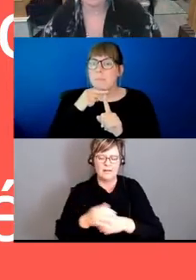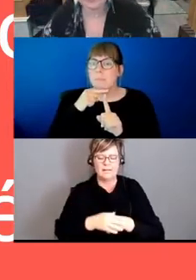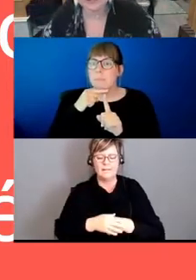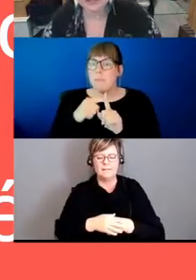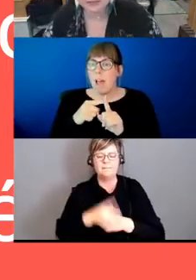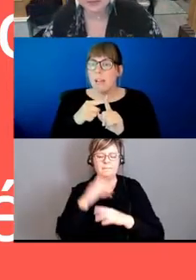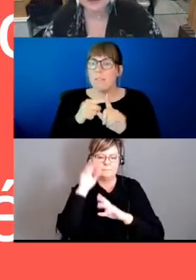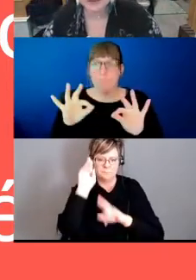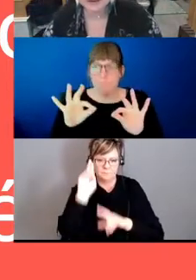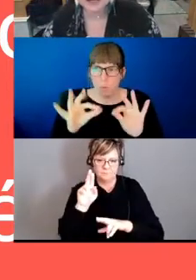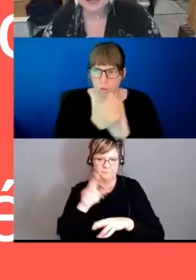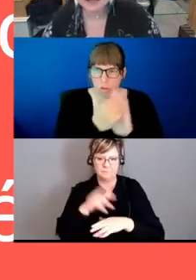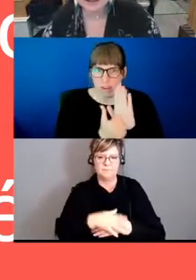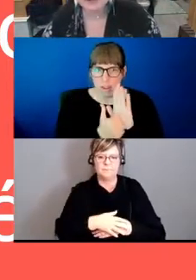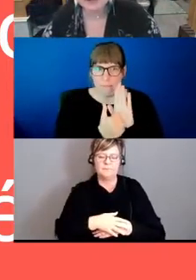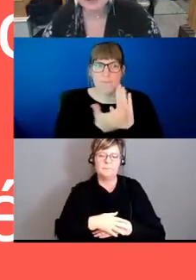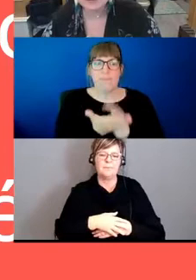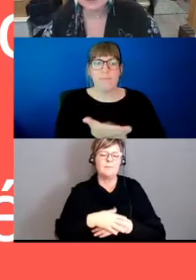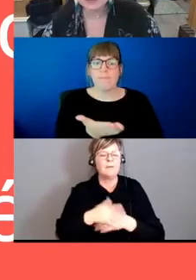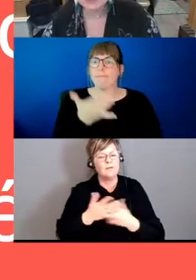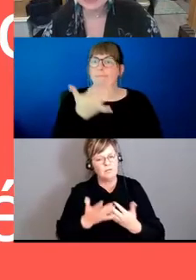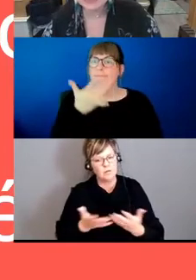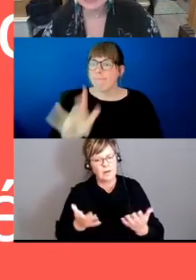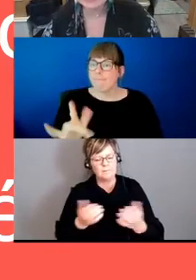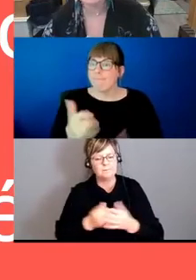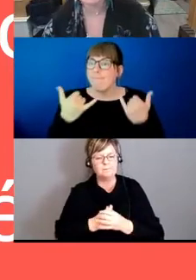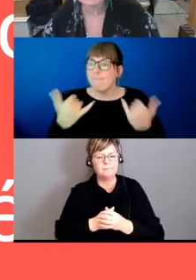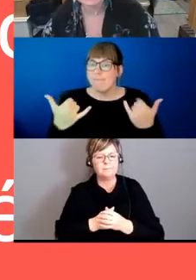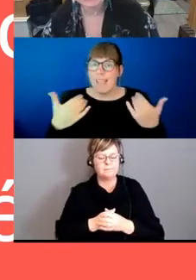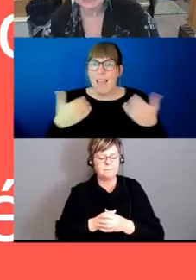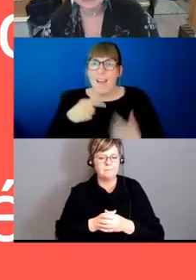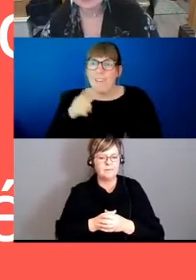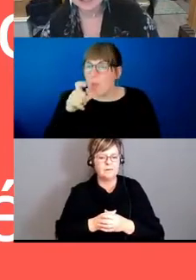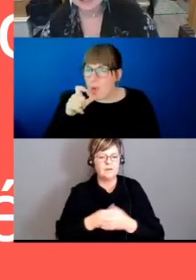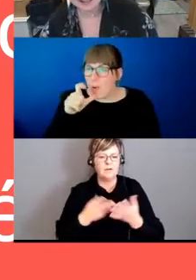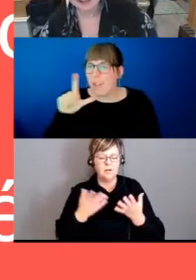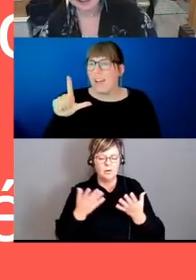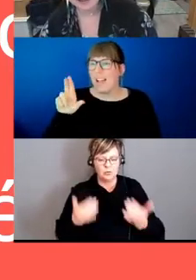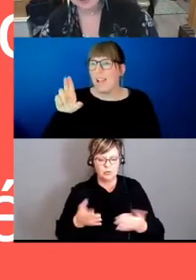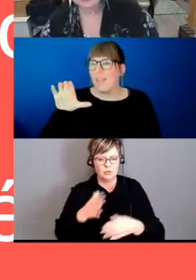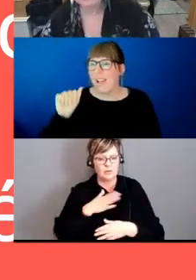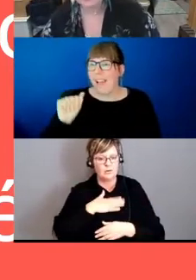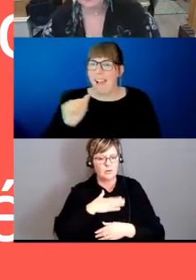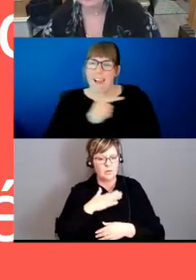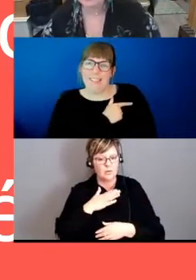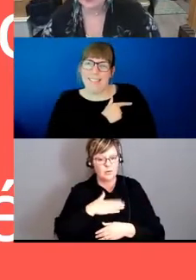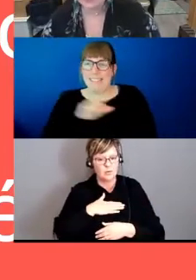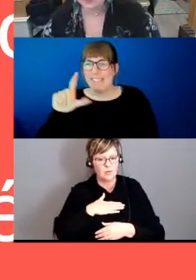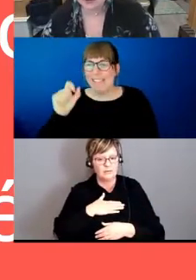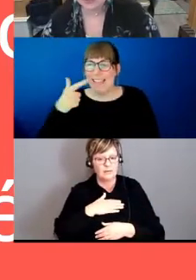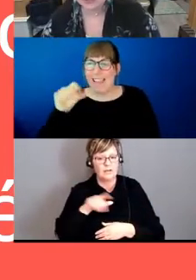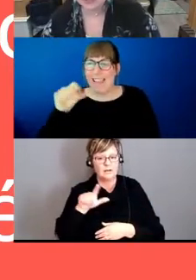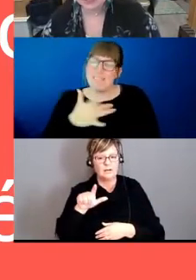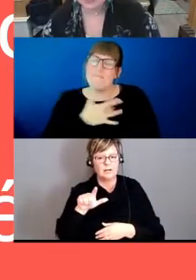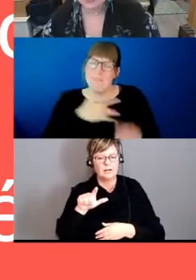LUCA PATUELLI WHO YOU MIGHT NORMALLY KNOW AS OUR HOST. HE IS A DANCER, CHOREOGRAPHER